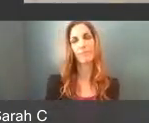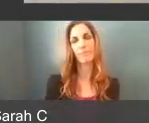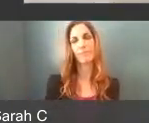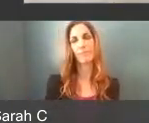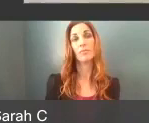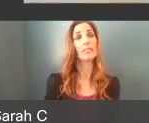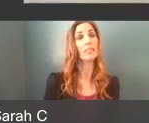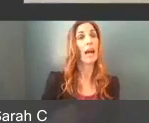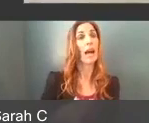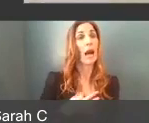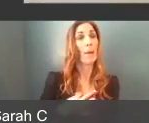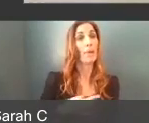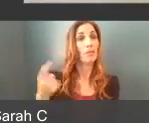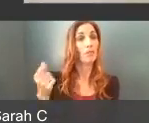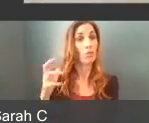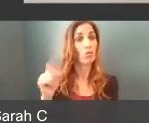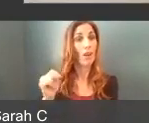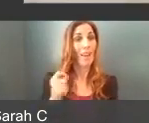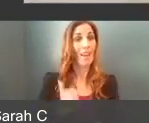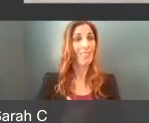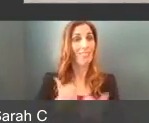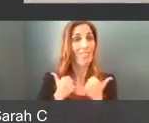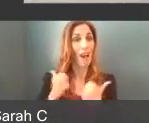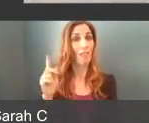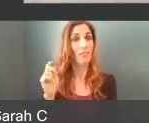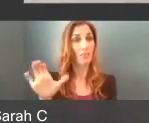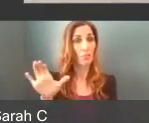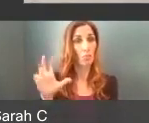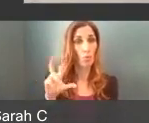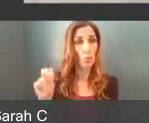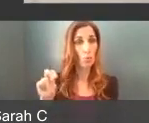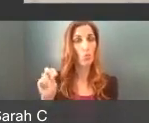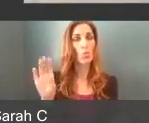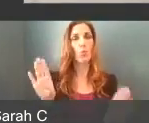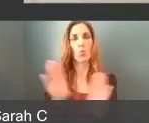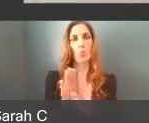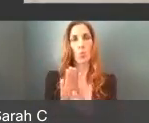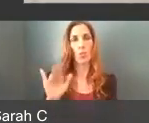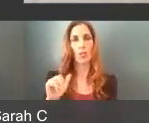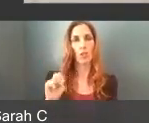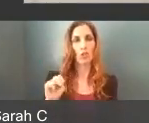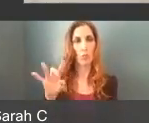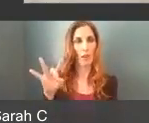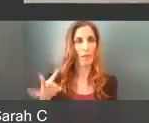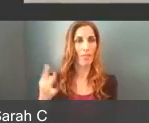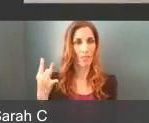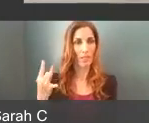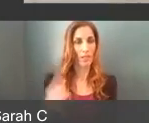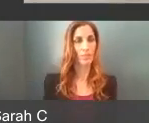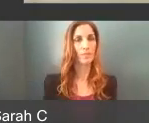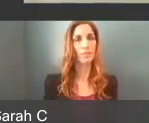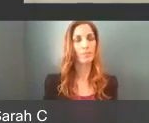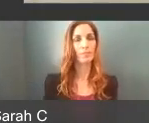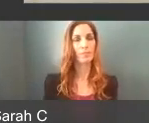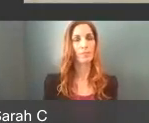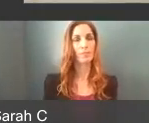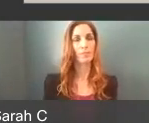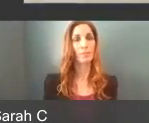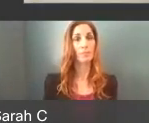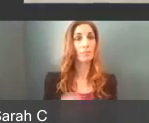grants went live on December 30th and closed on January 8th and grants of $10,000 were awarded